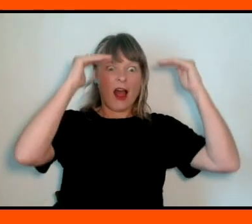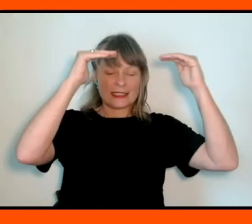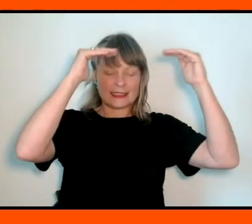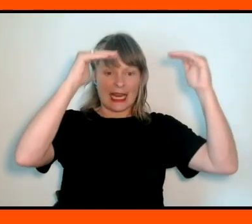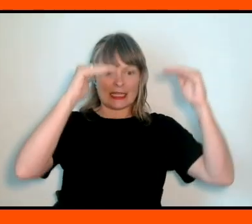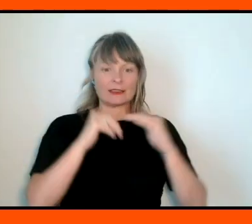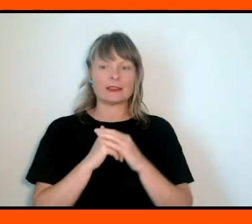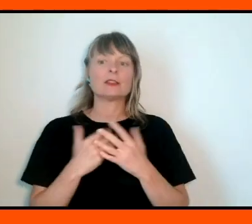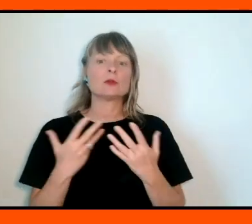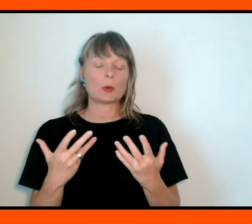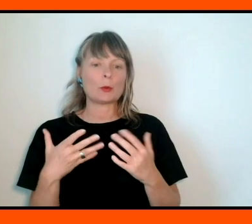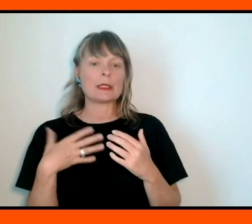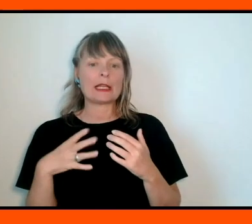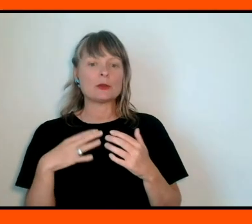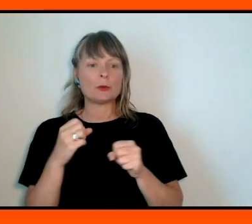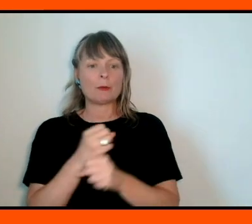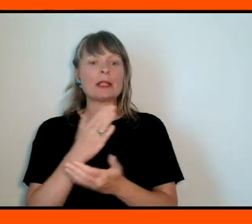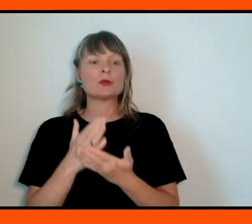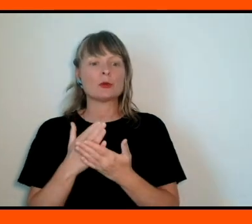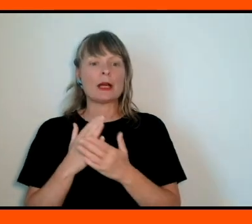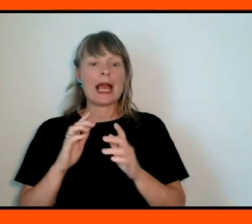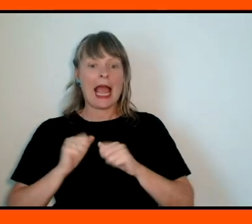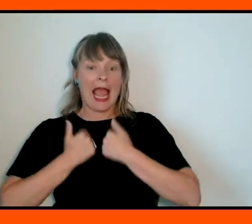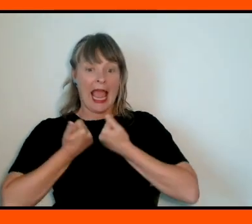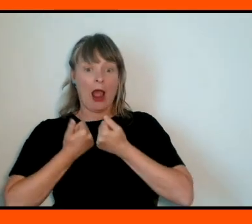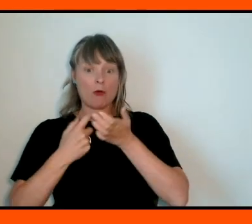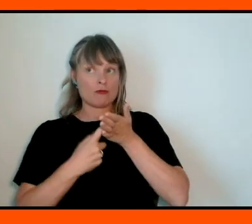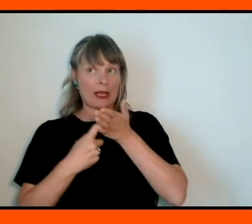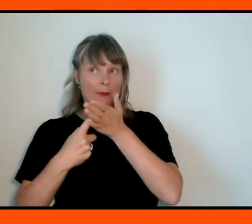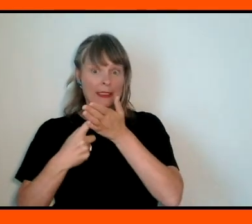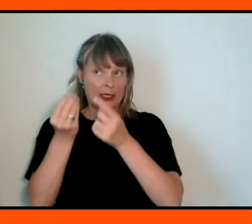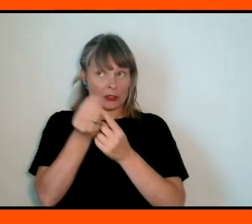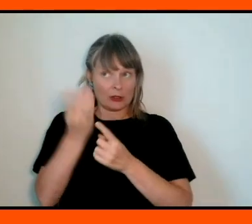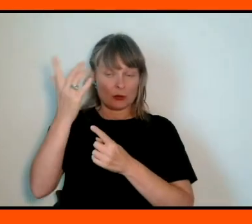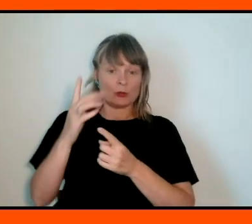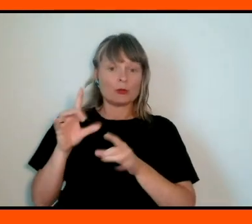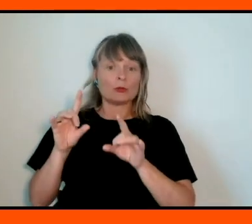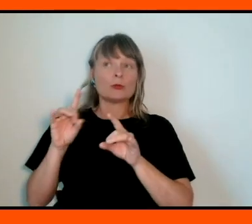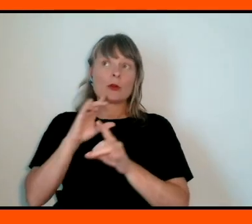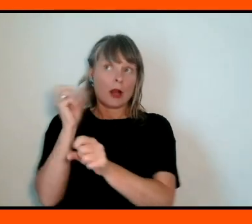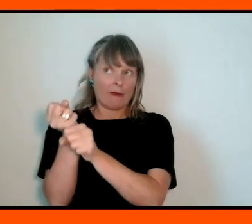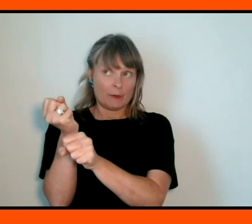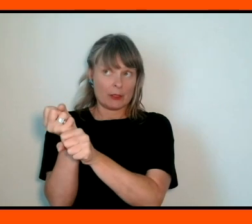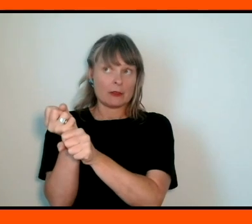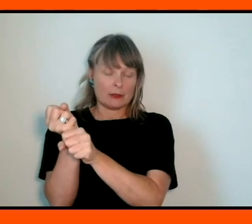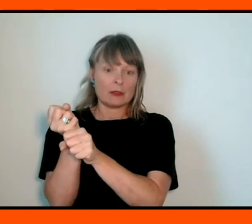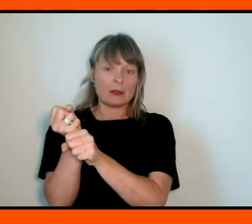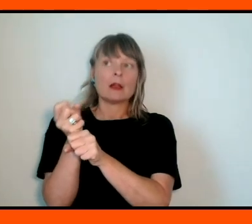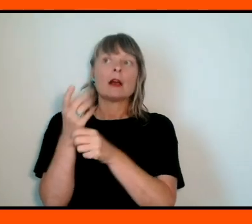We need to make sure that the recommendations we make to the Australian government strike that balance of collecting data of high public value